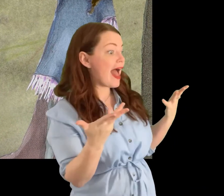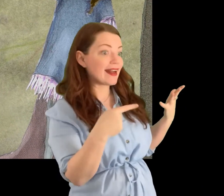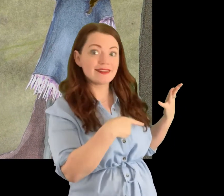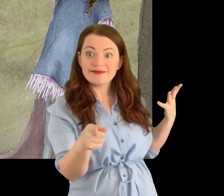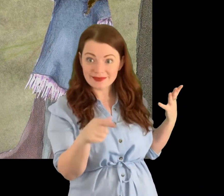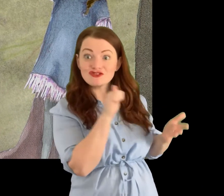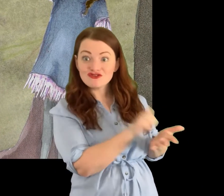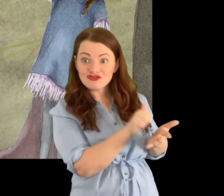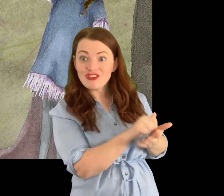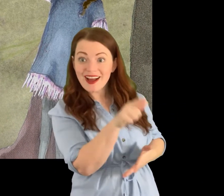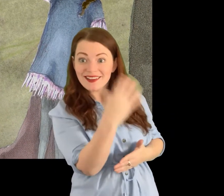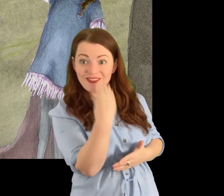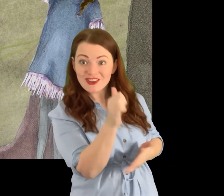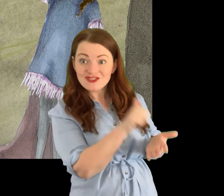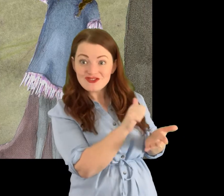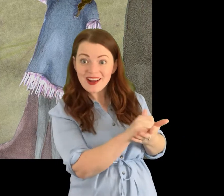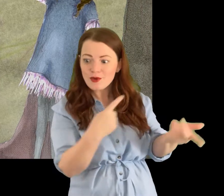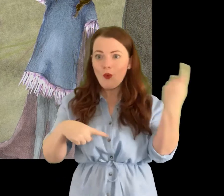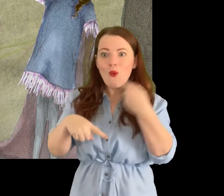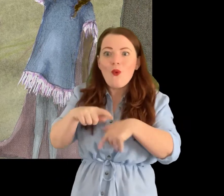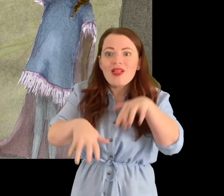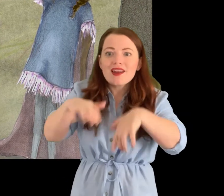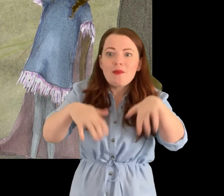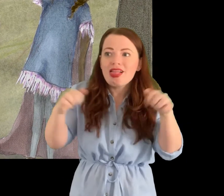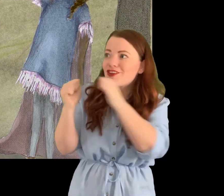“Hey, he is right you know” And all the creatures in agreement